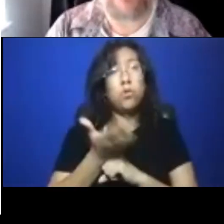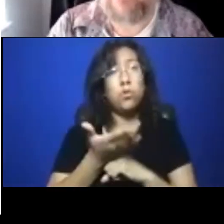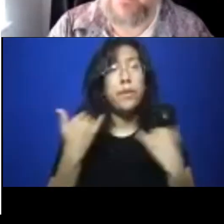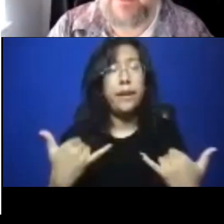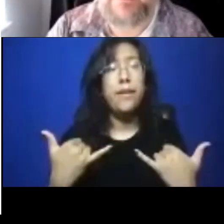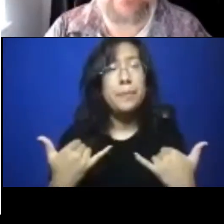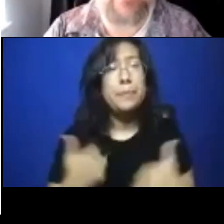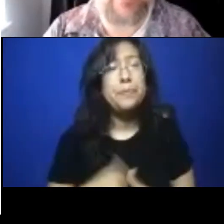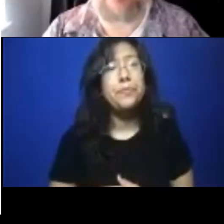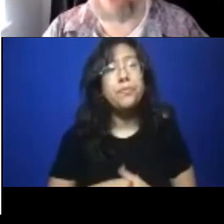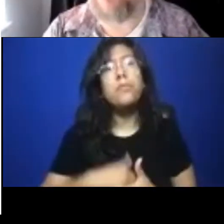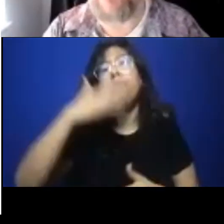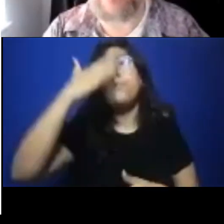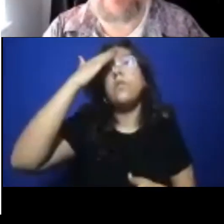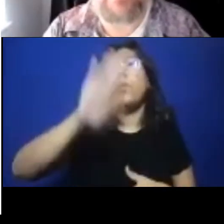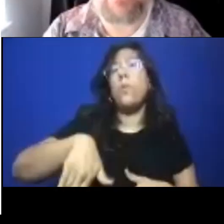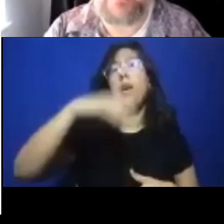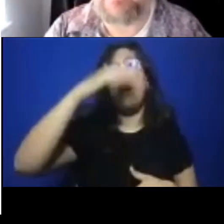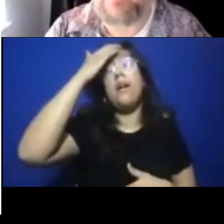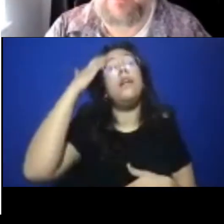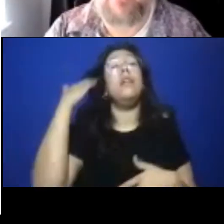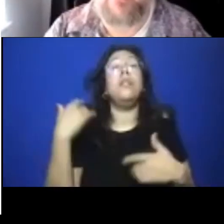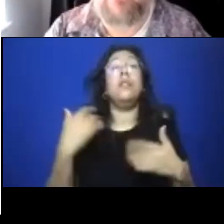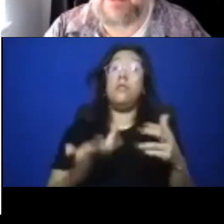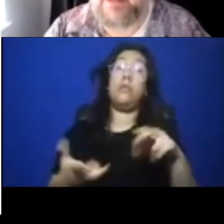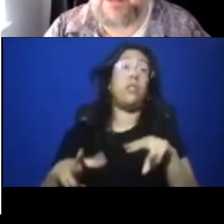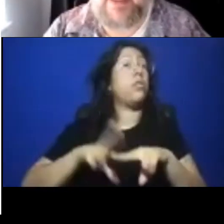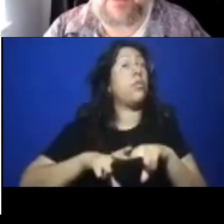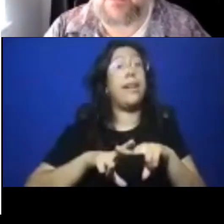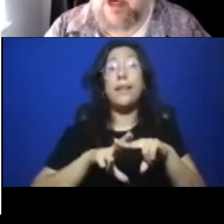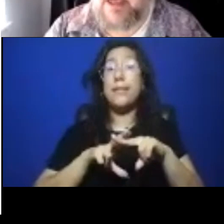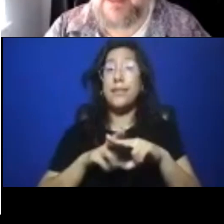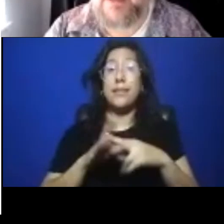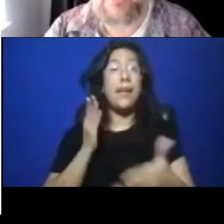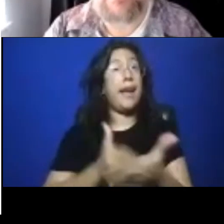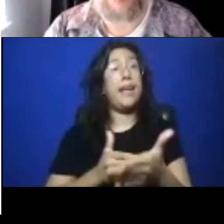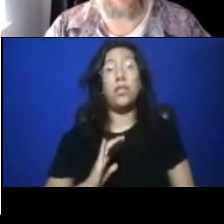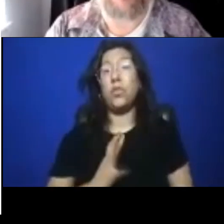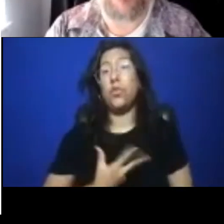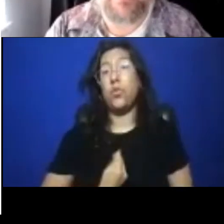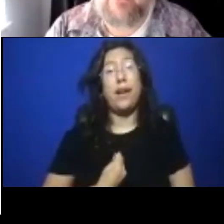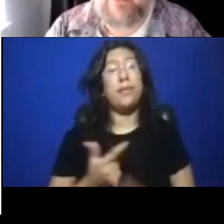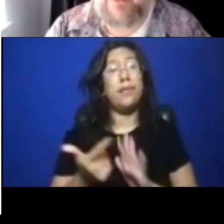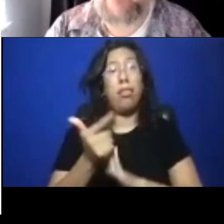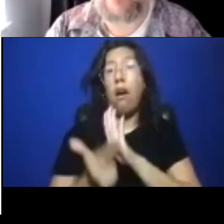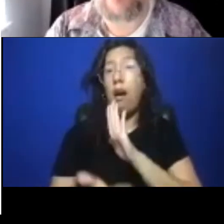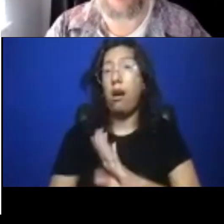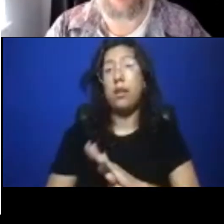We know things like that there is an increase in the number of anti-trans laws or legislative efforts